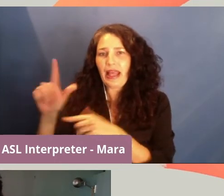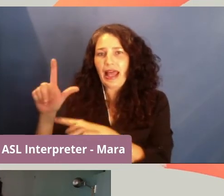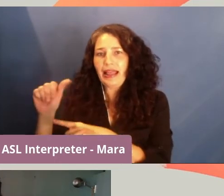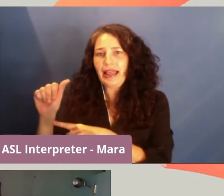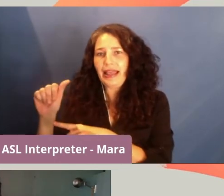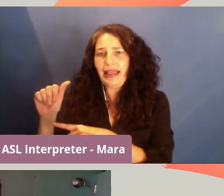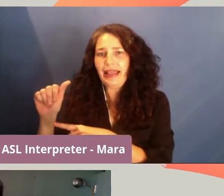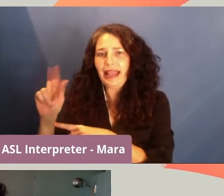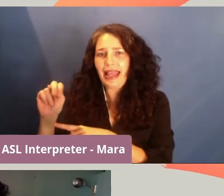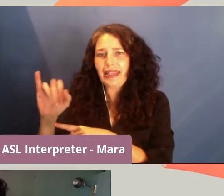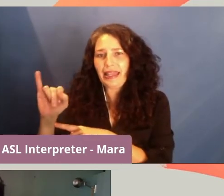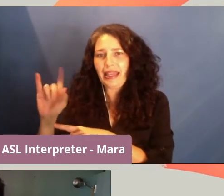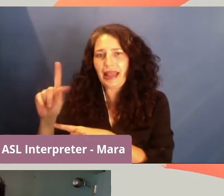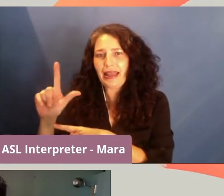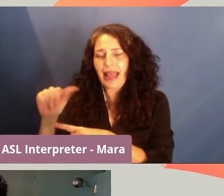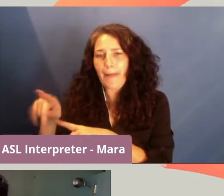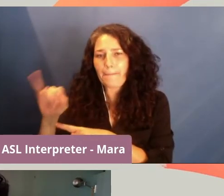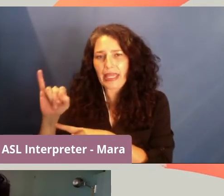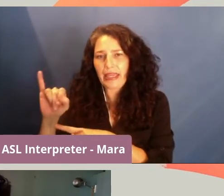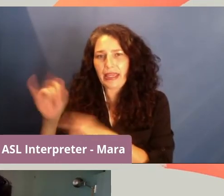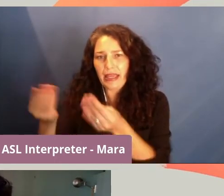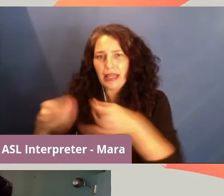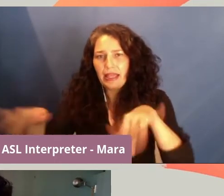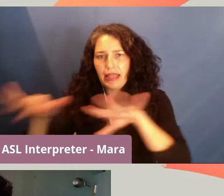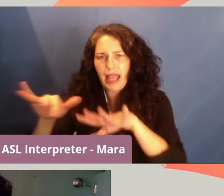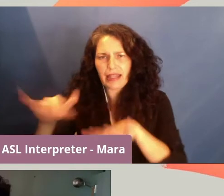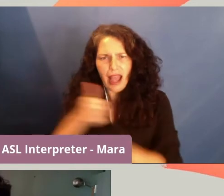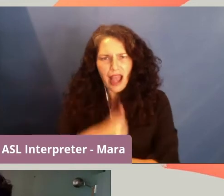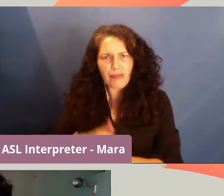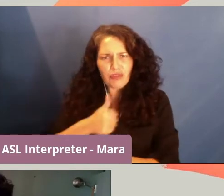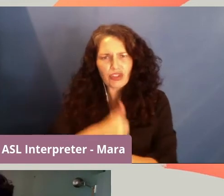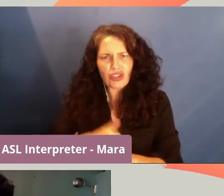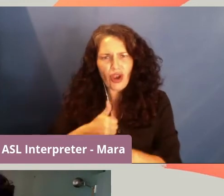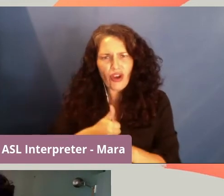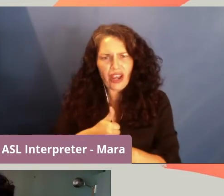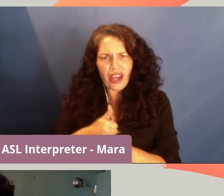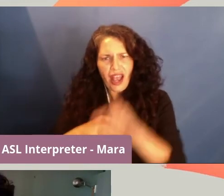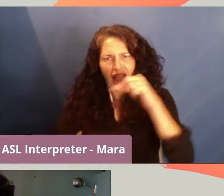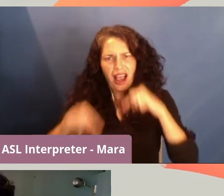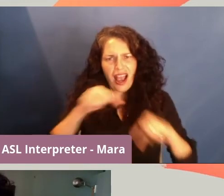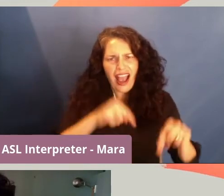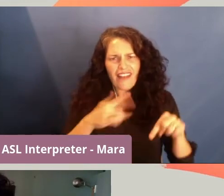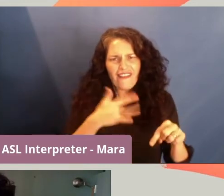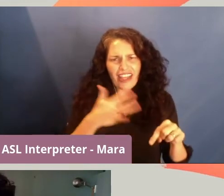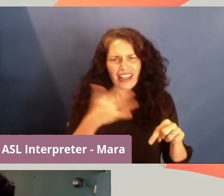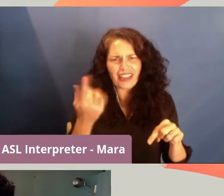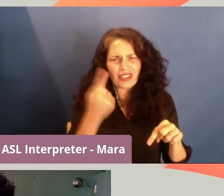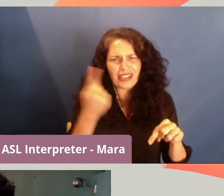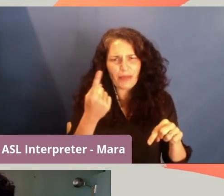I'm sorry, is there something wrong with our... I'm gonna start over 'cause there's something wrong with our system.